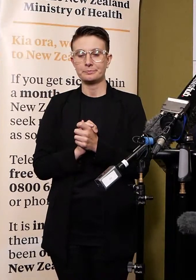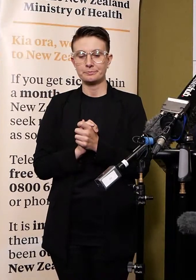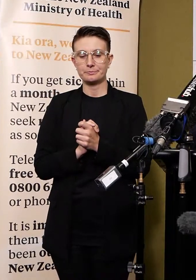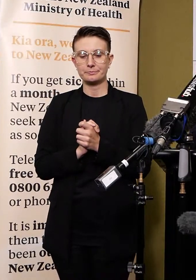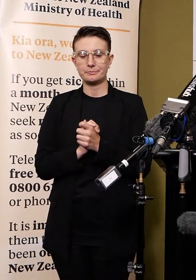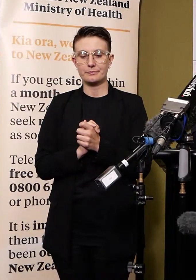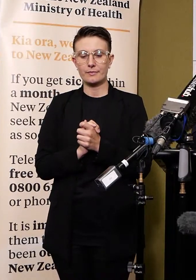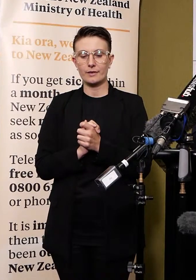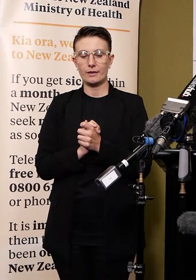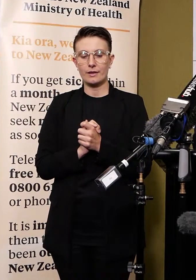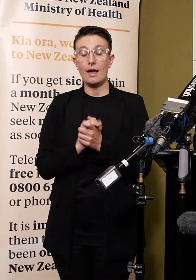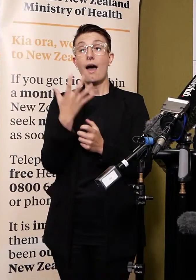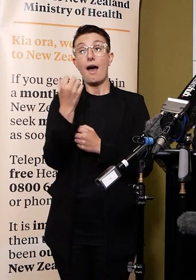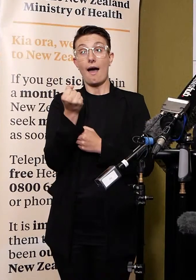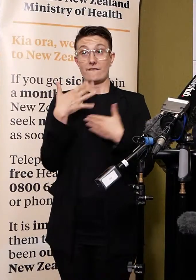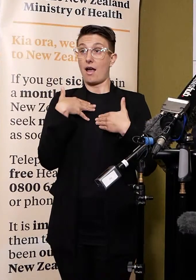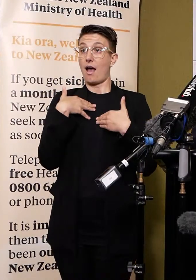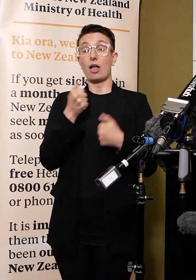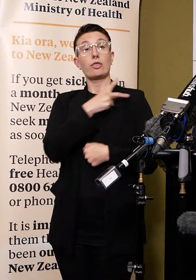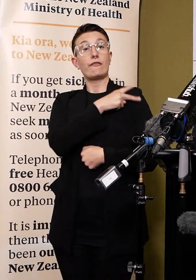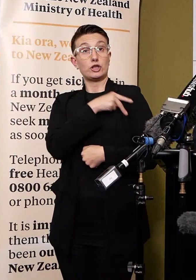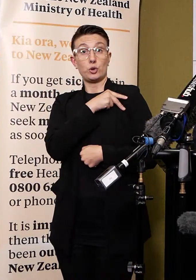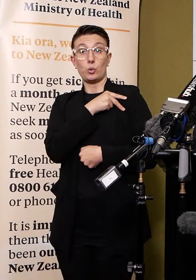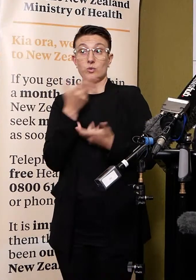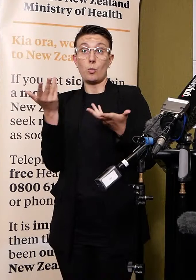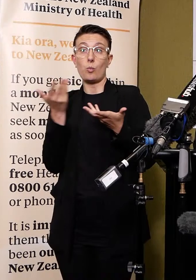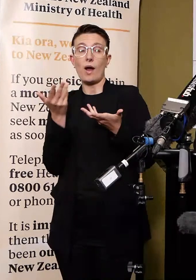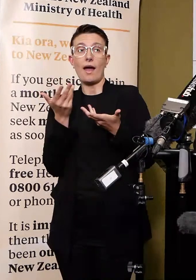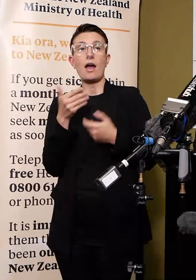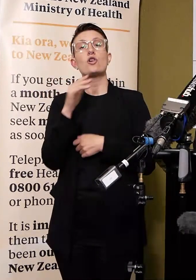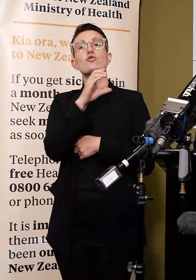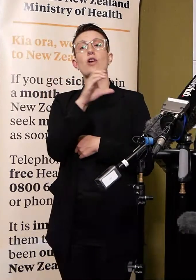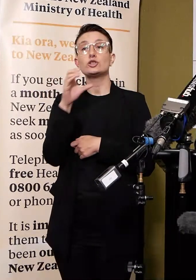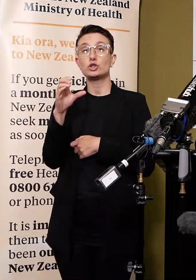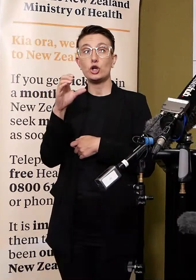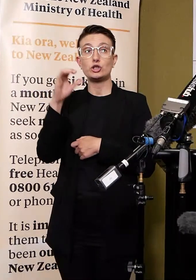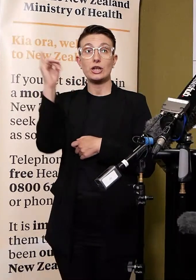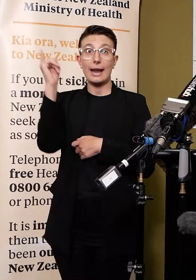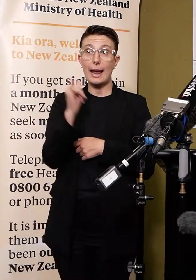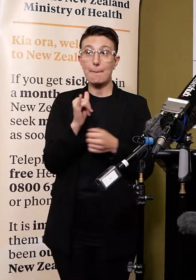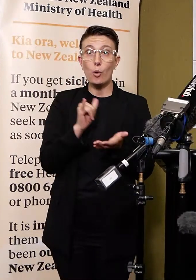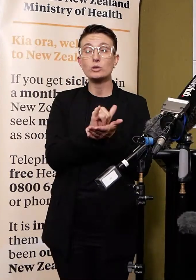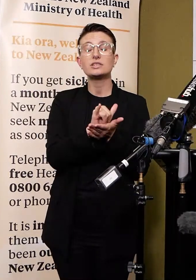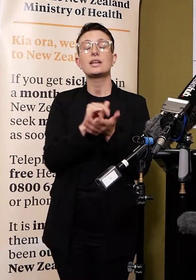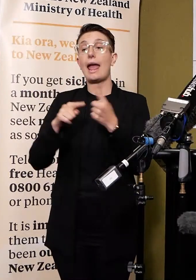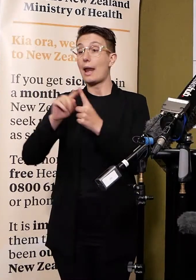at Christchurch and Auckland International Airports since the 27th of January. And there are also public health staff